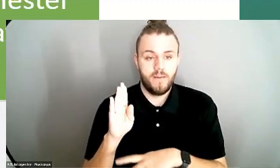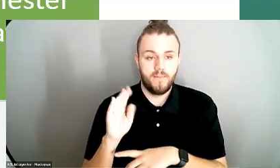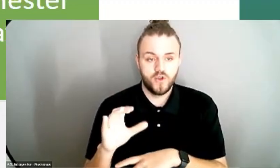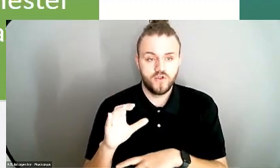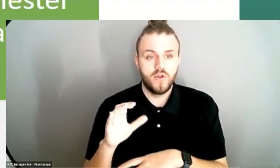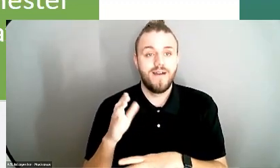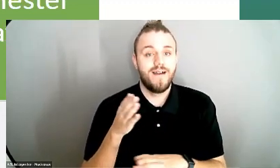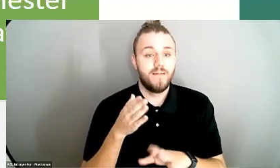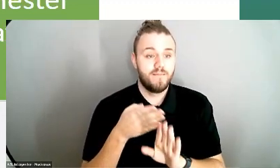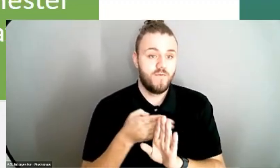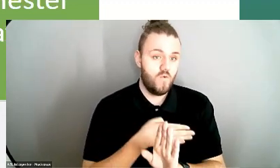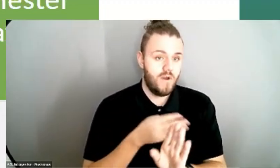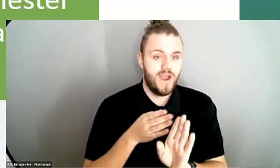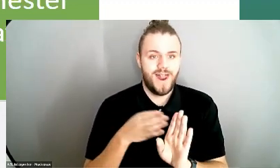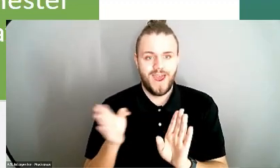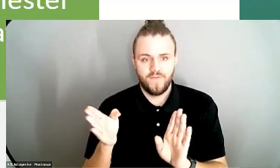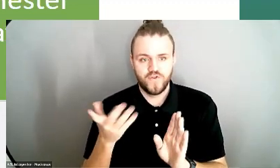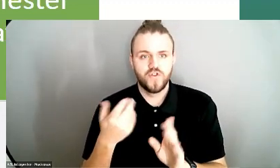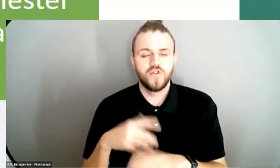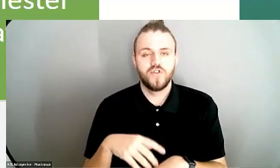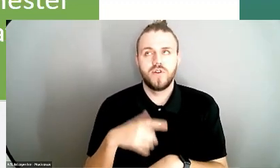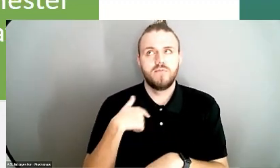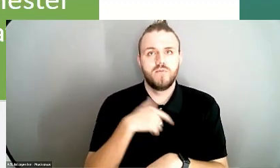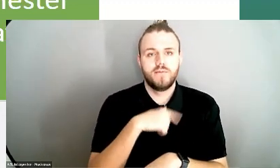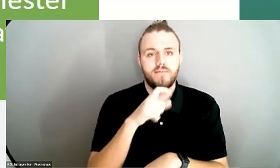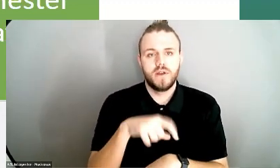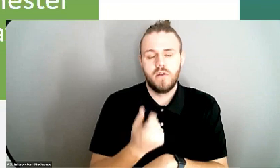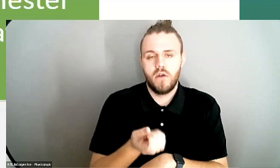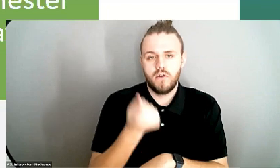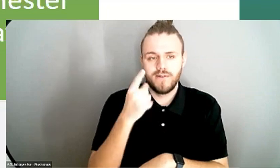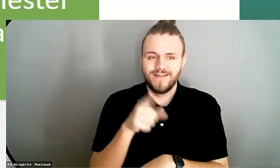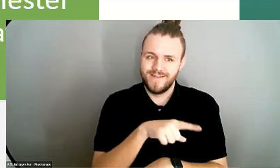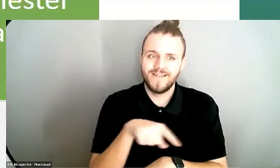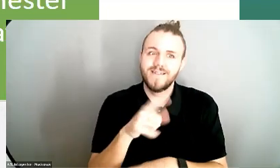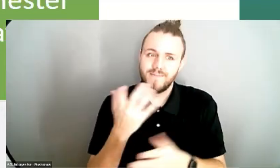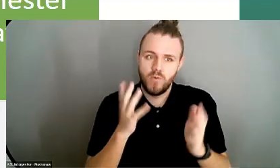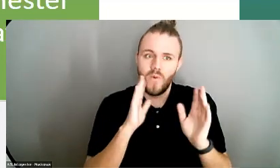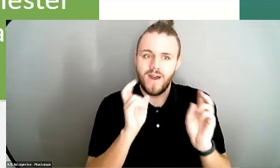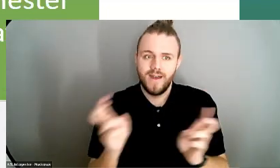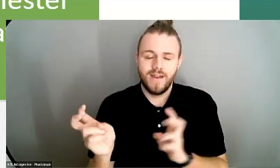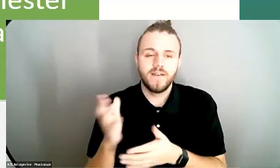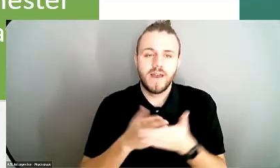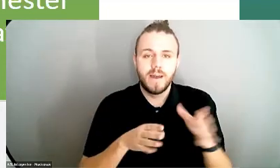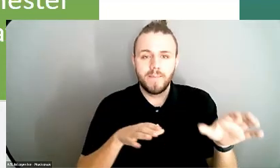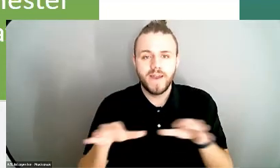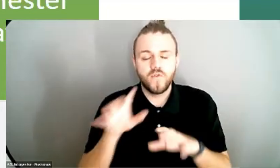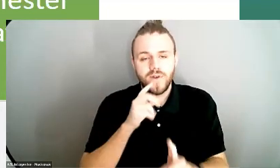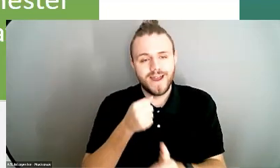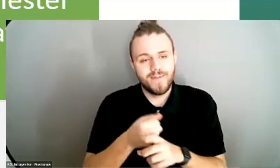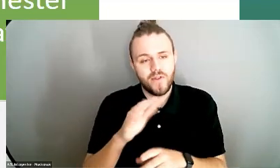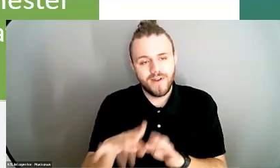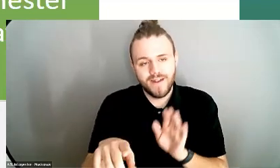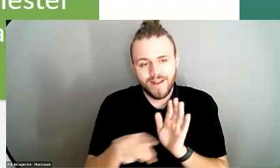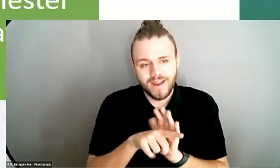We have to understand that they may have health behaviors that could impact negatively upon a pregnancy.